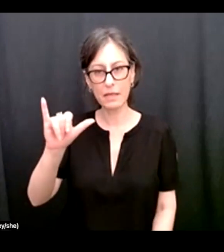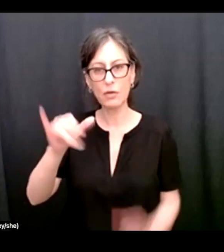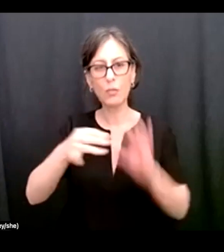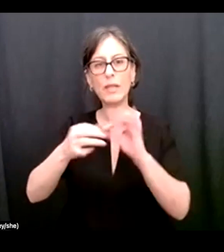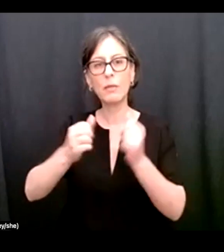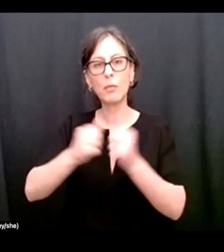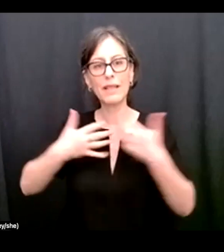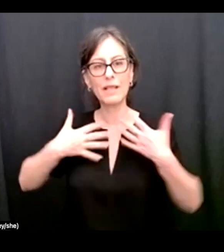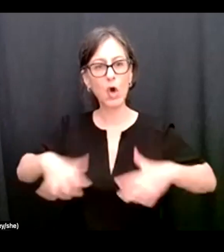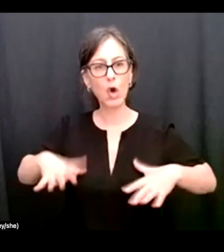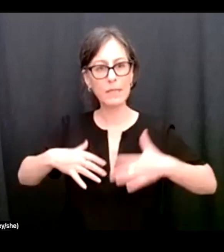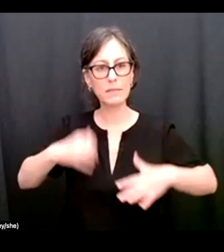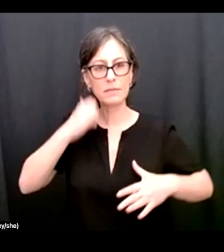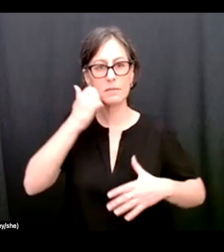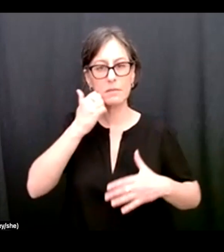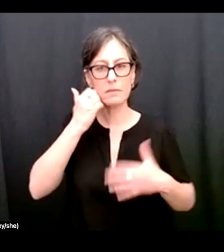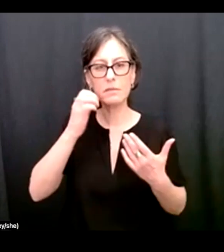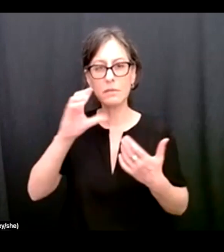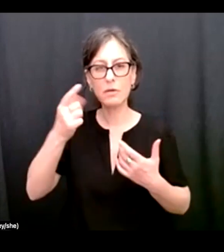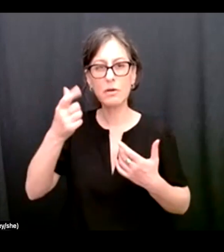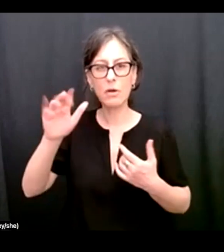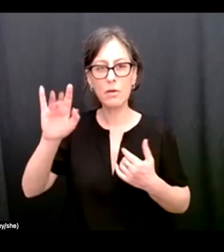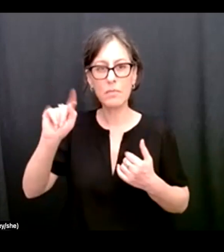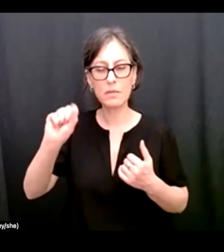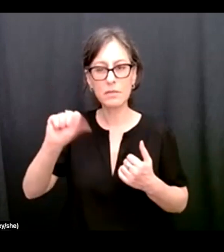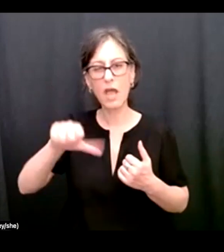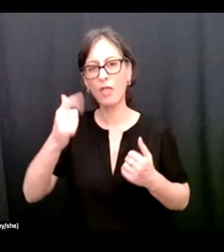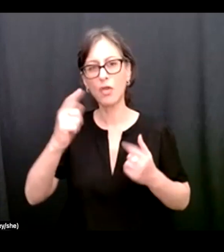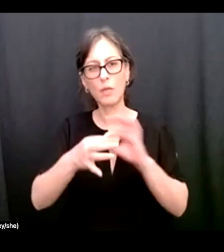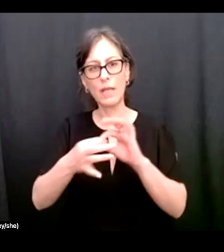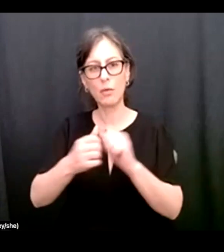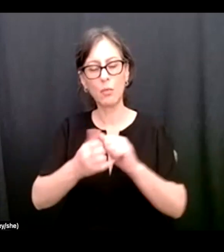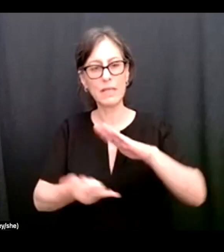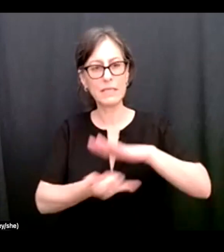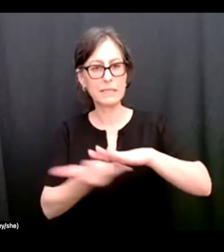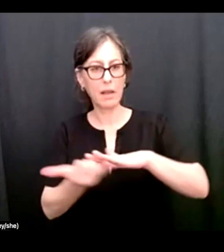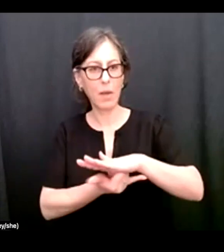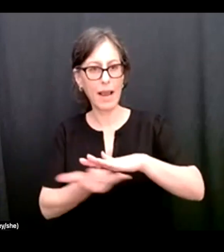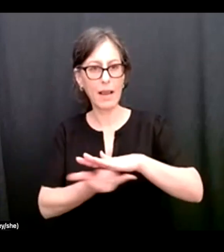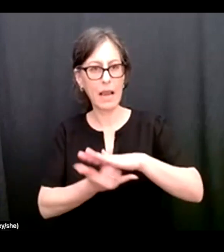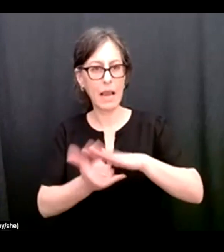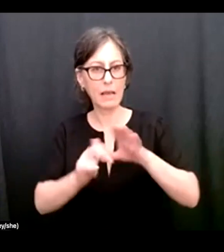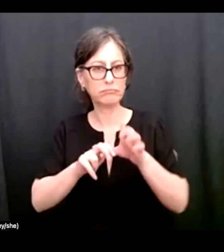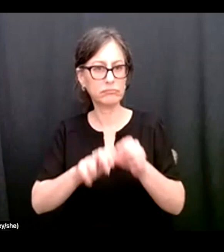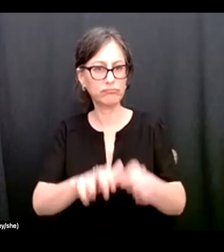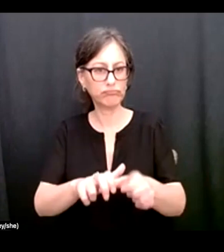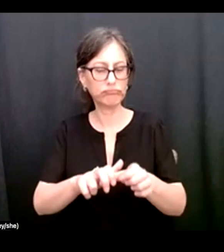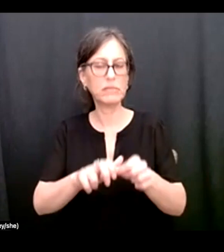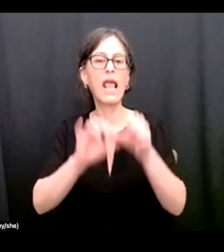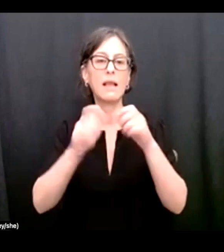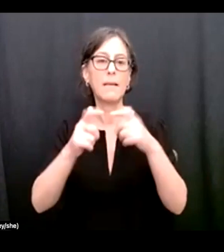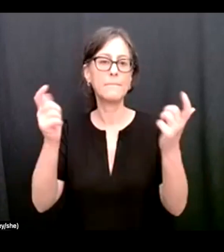and another one relating to a subway ride, which, of course is a big city kind of